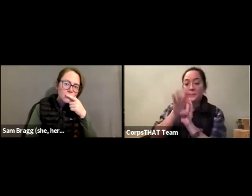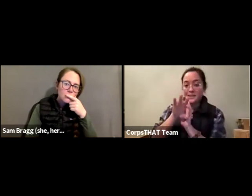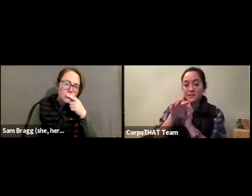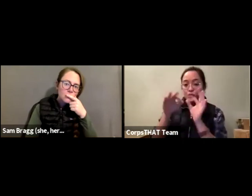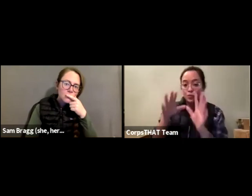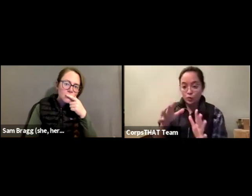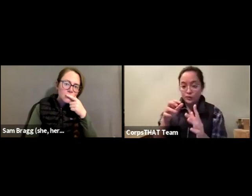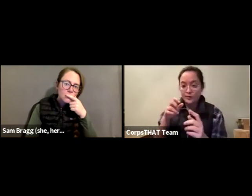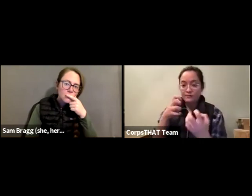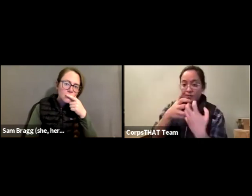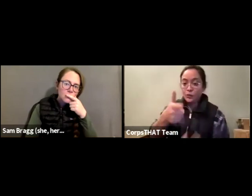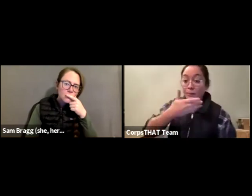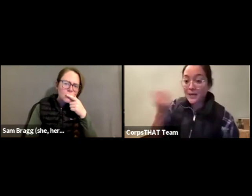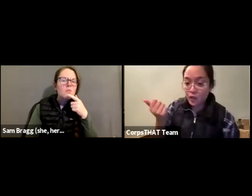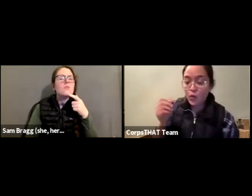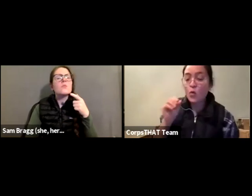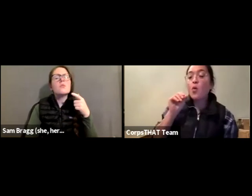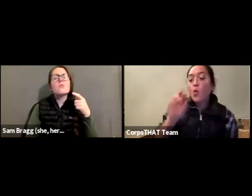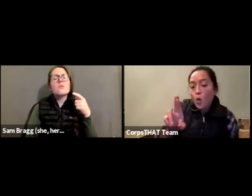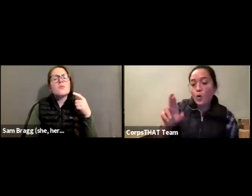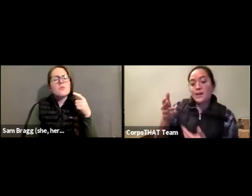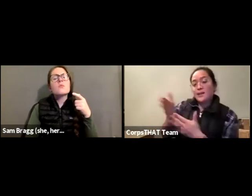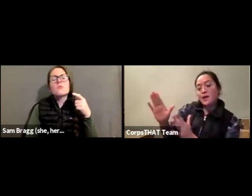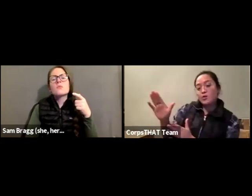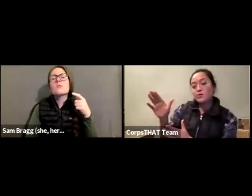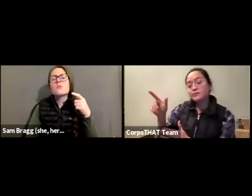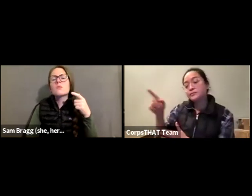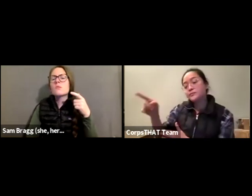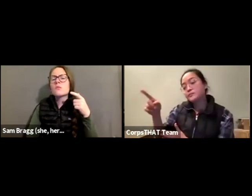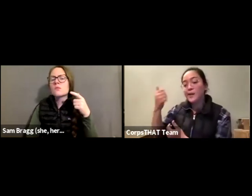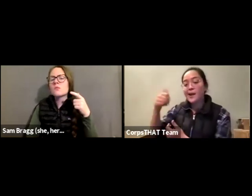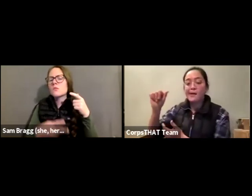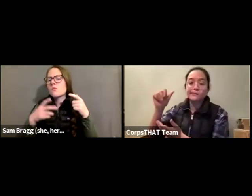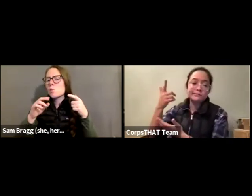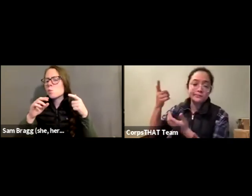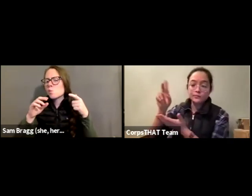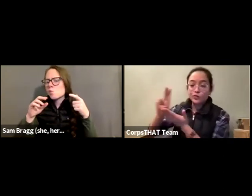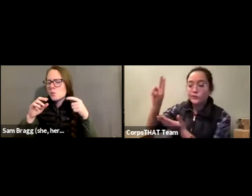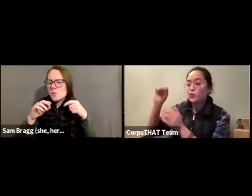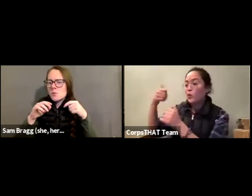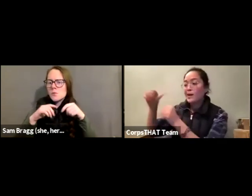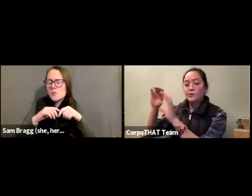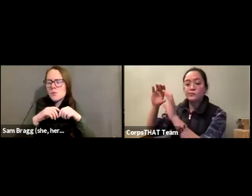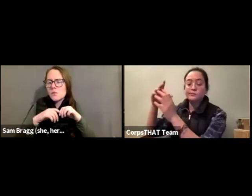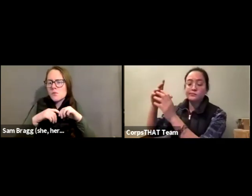individual do you feel that it's best for you to pick the interpreter that you feel matches you